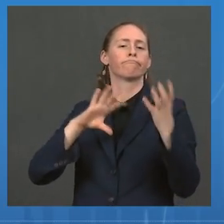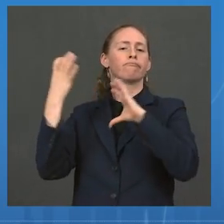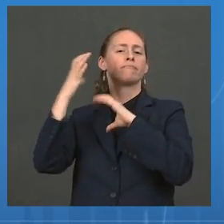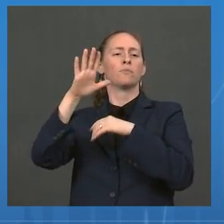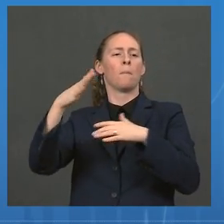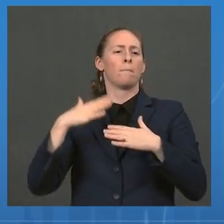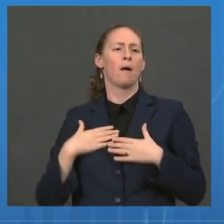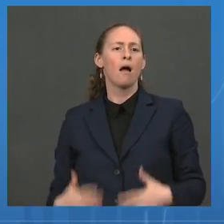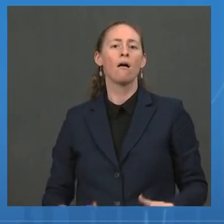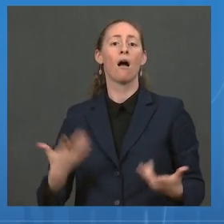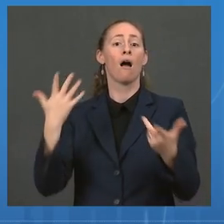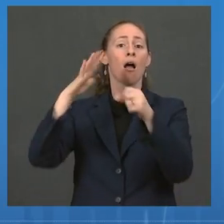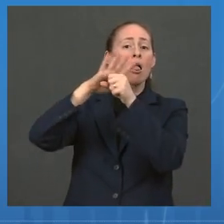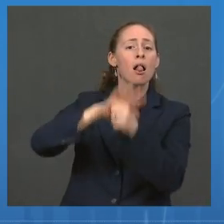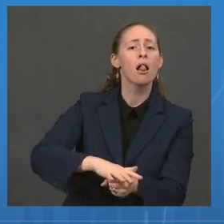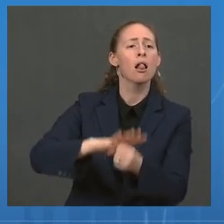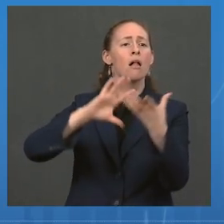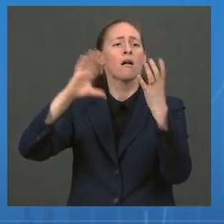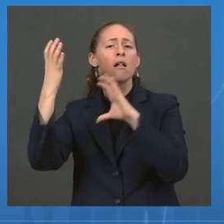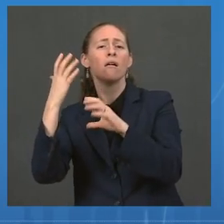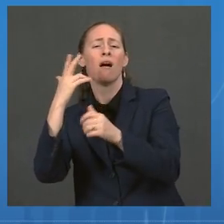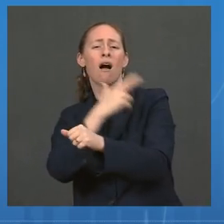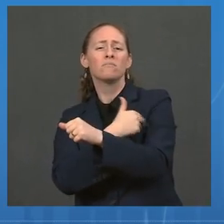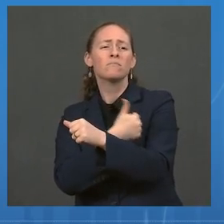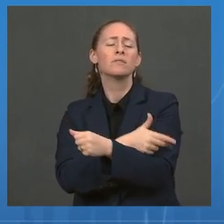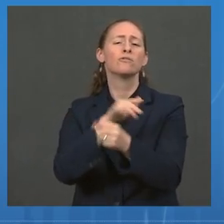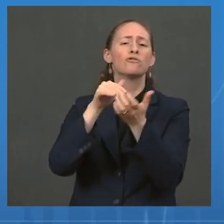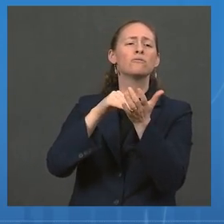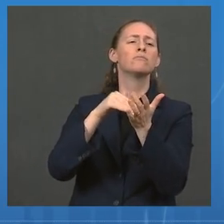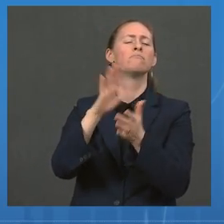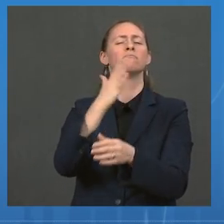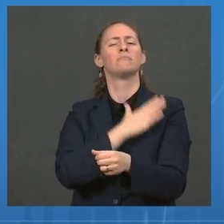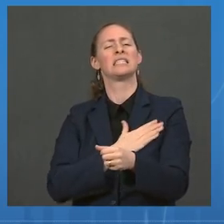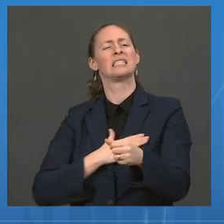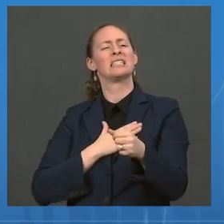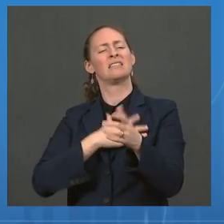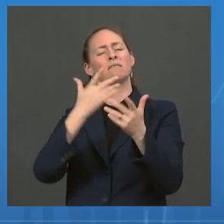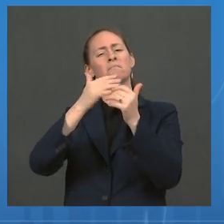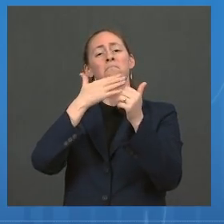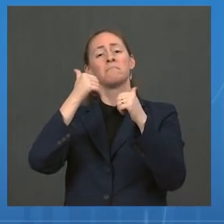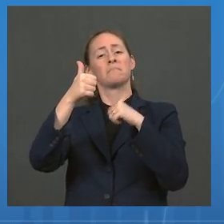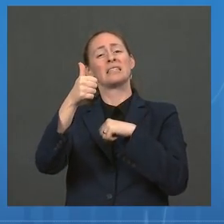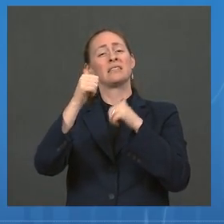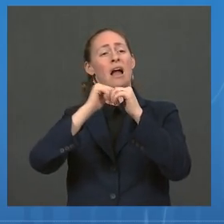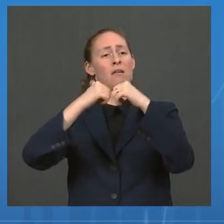Please do your part to ensure that everyone is best protected against flu by getting vaccinated.